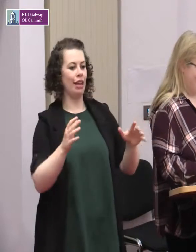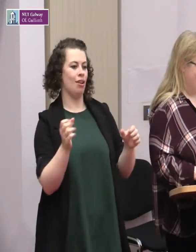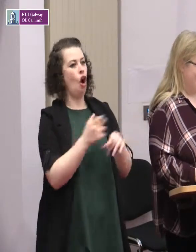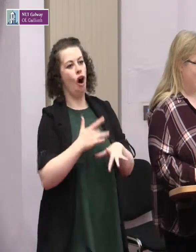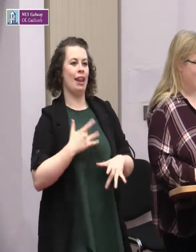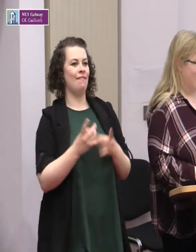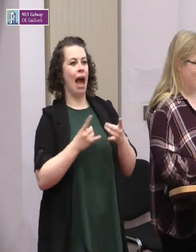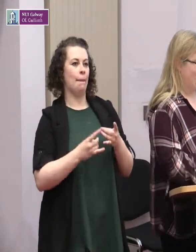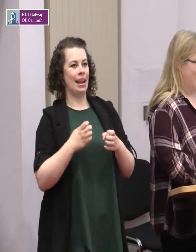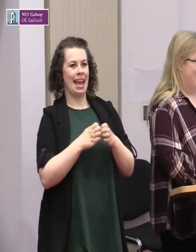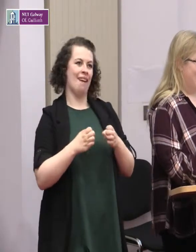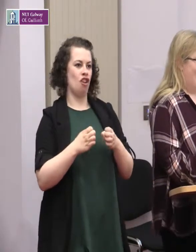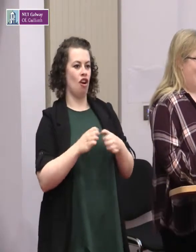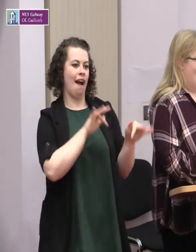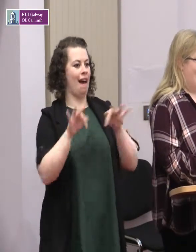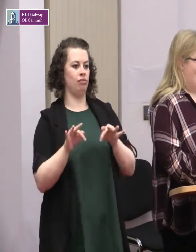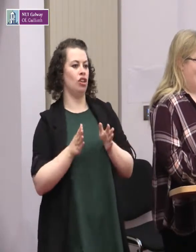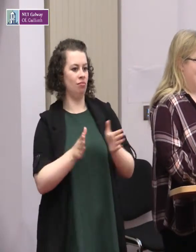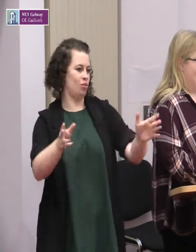Sounds like fun.